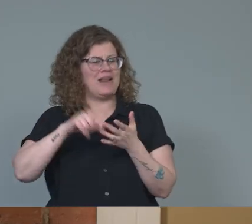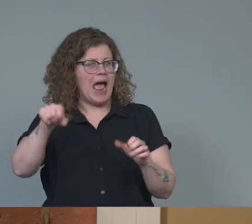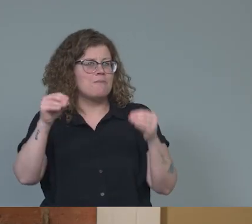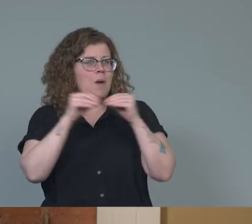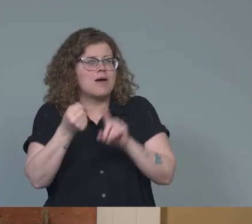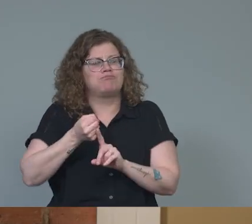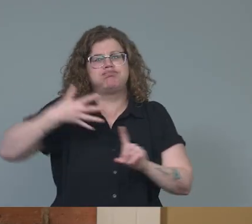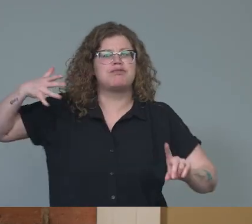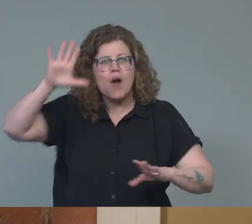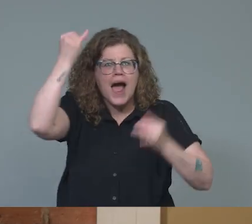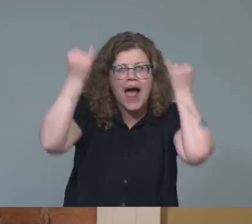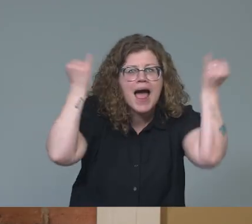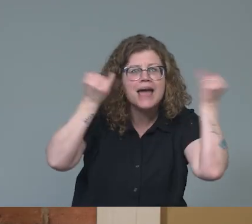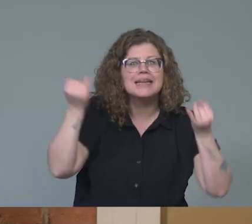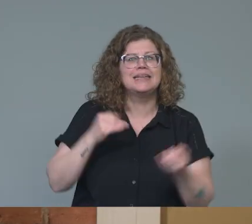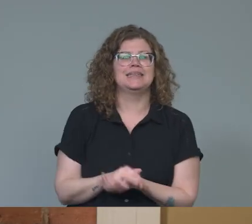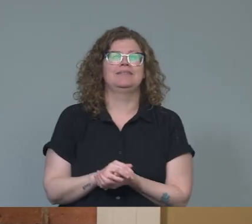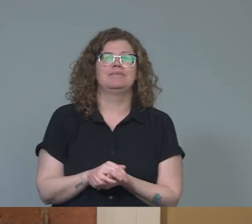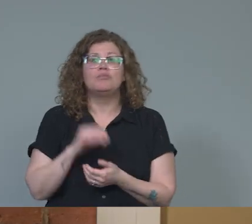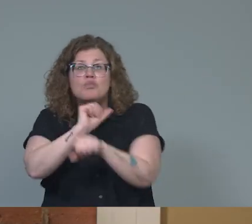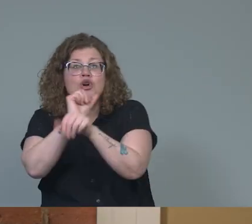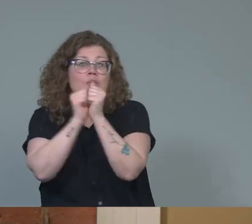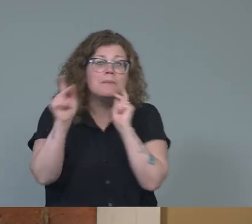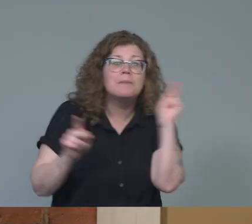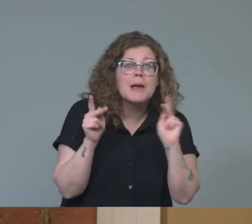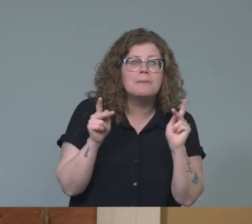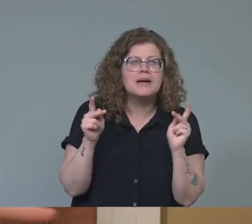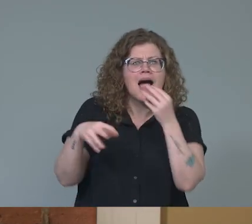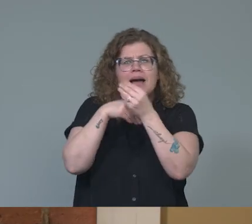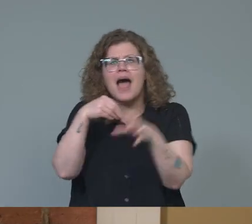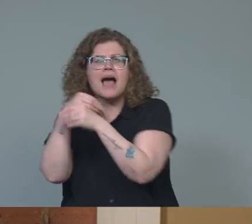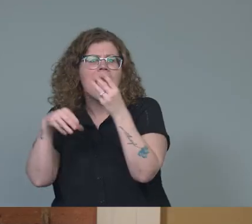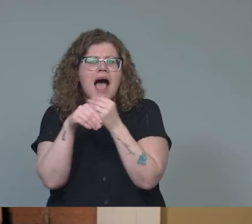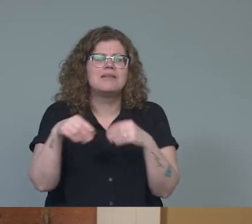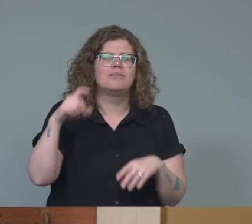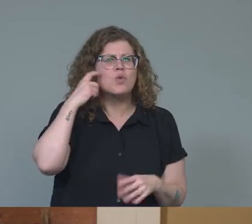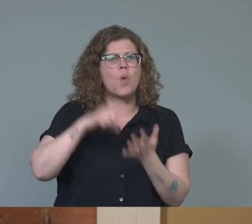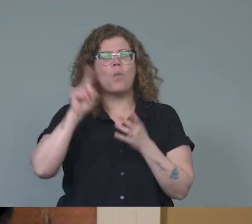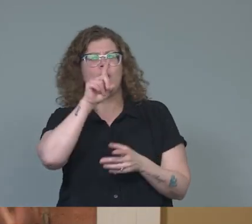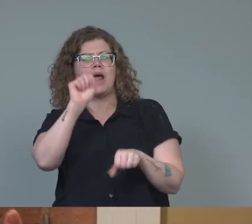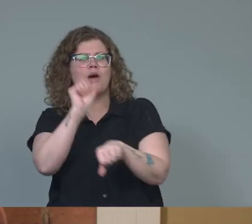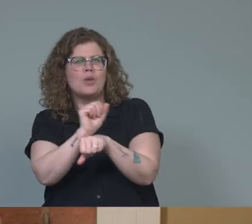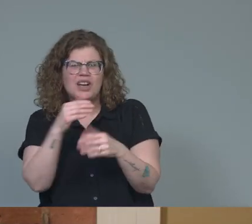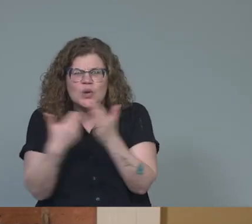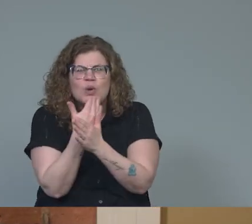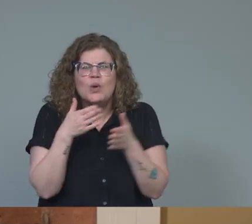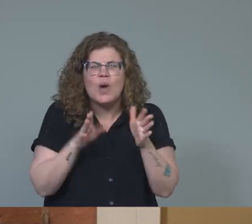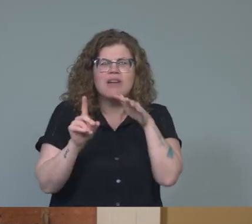outside of your practice. So in the same way, community engagement might inform or change how you do things as you start to expand your practice,